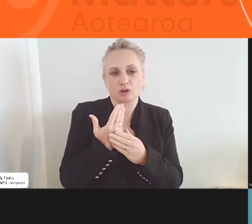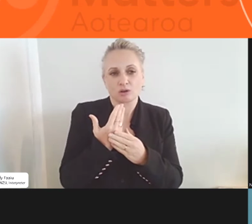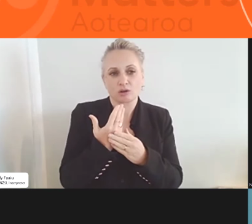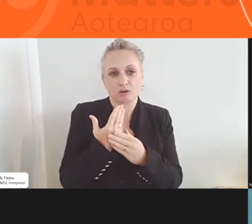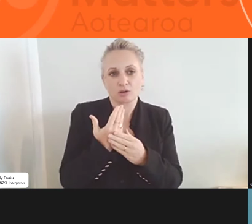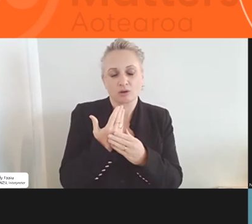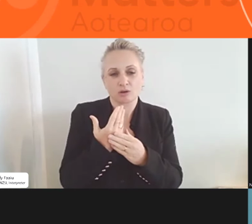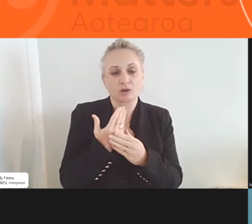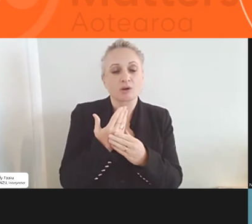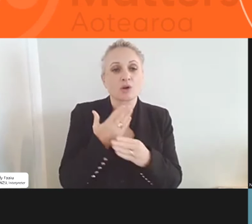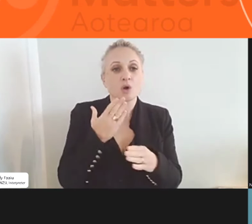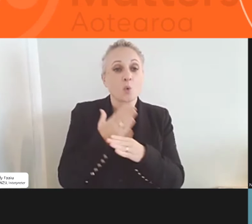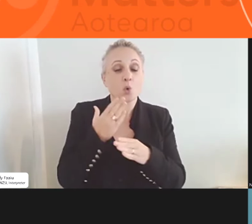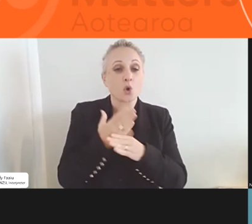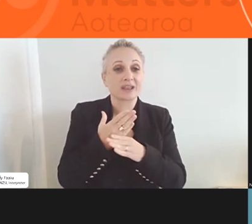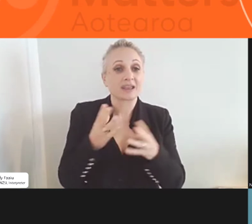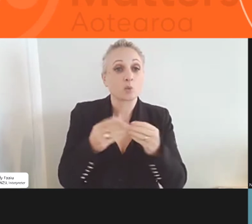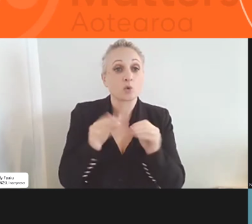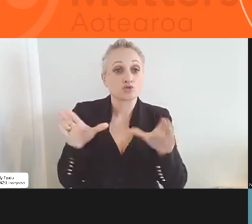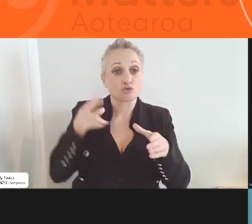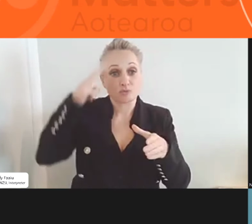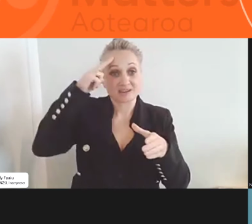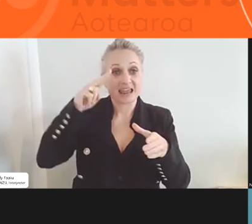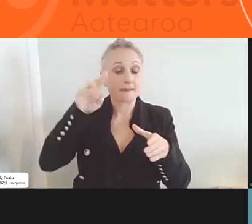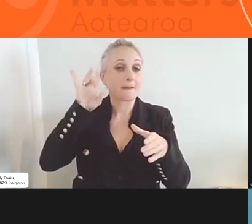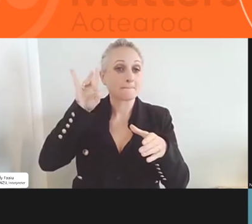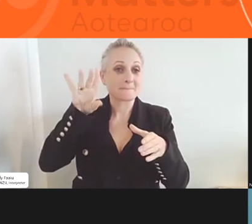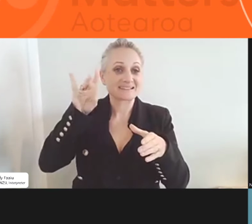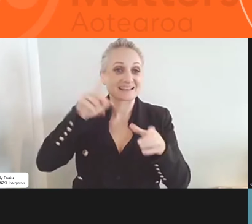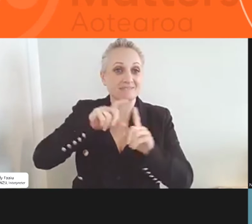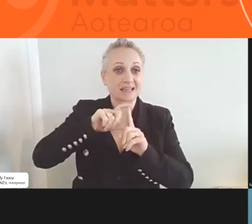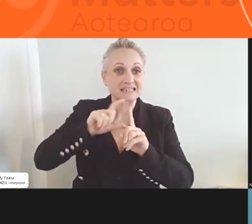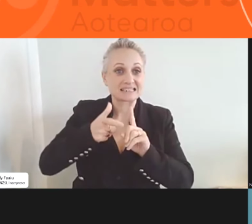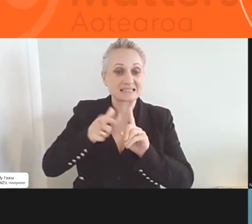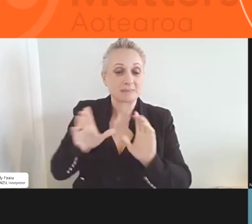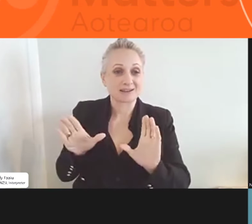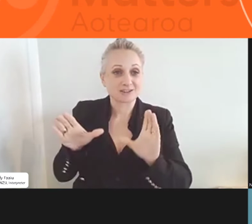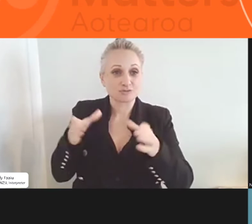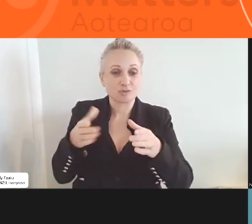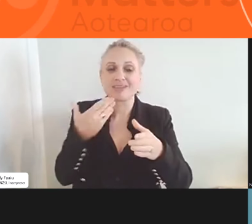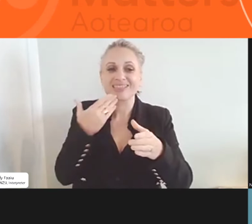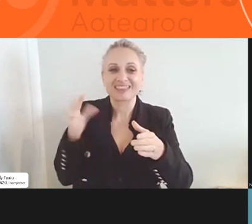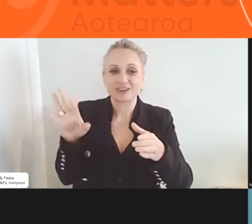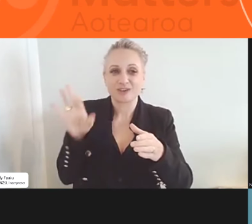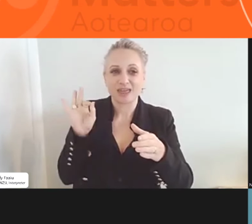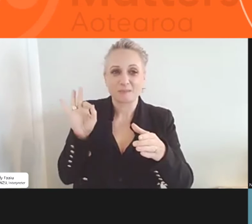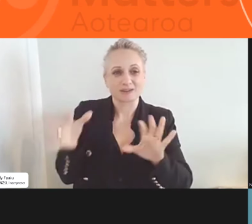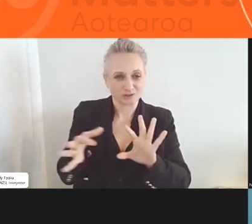disability group. Thank you for the invite to join this great conversation.